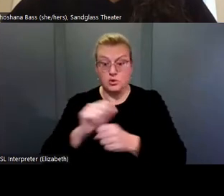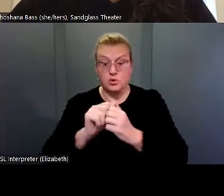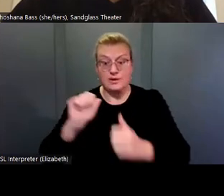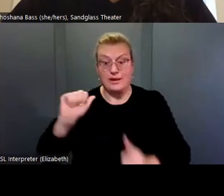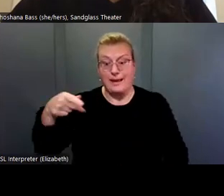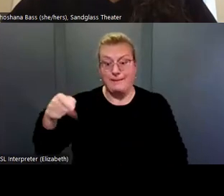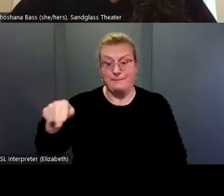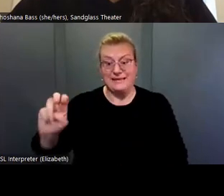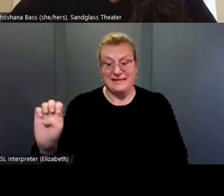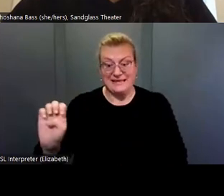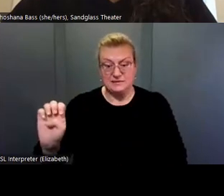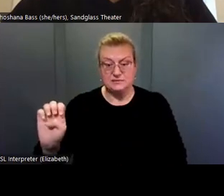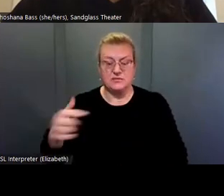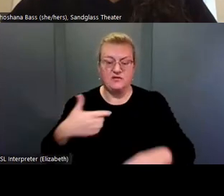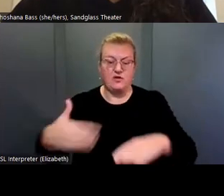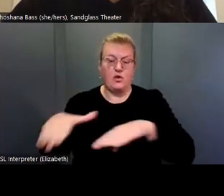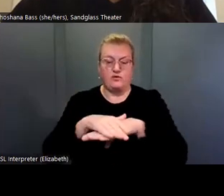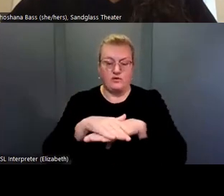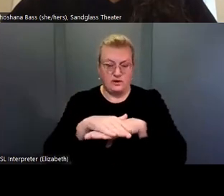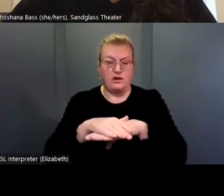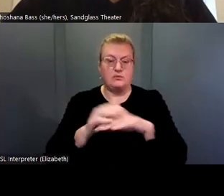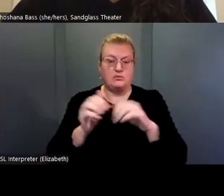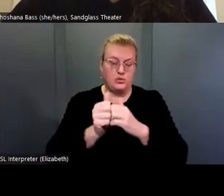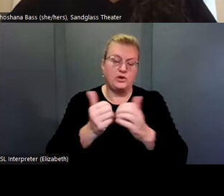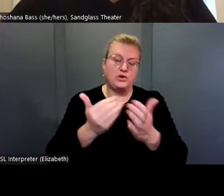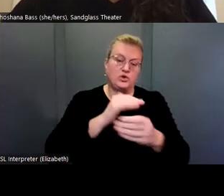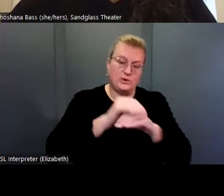and there's overlap between them in New England Presenters.